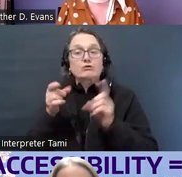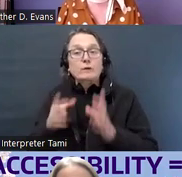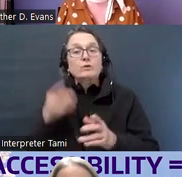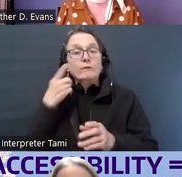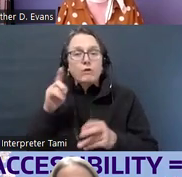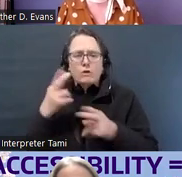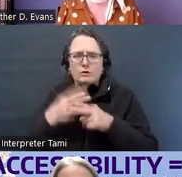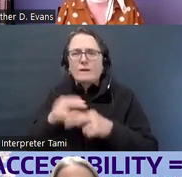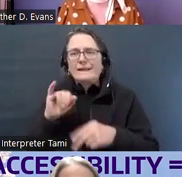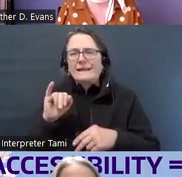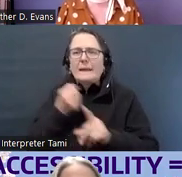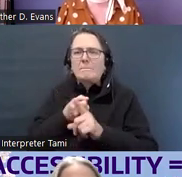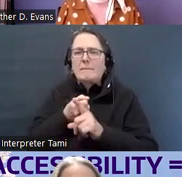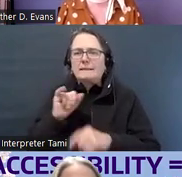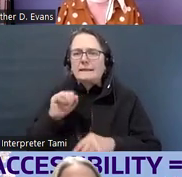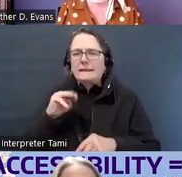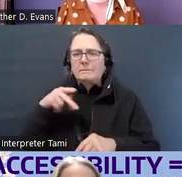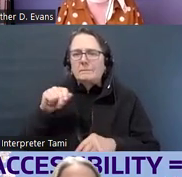and the Associate Director of CREATE.